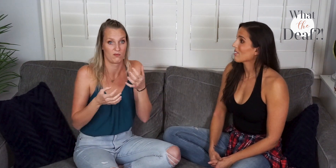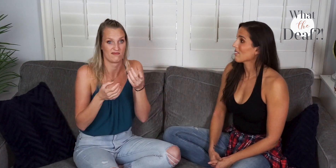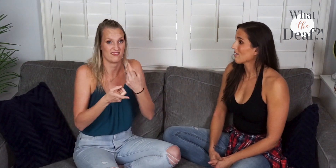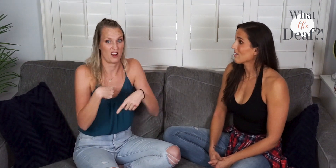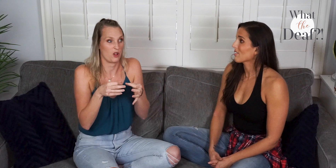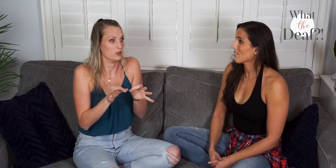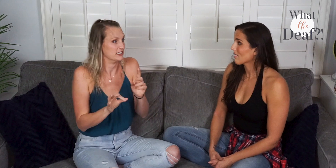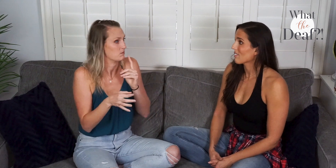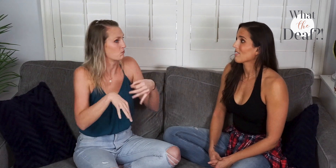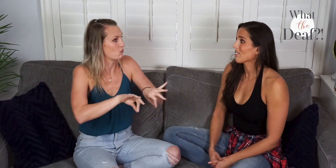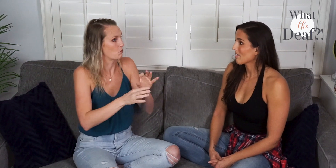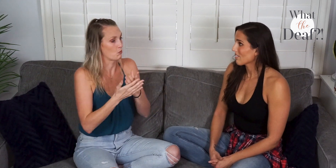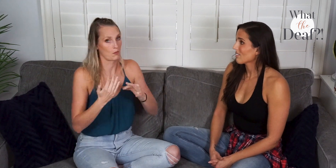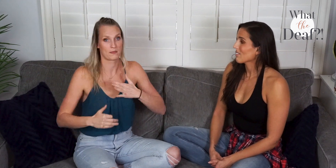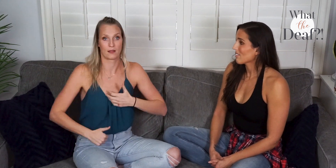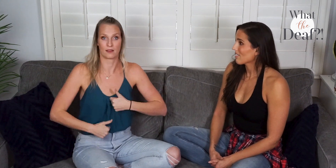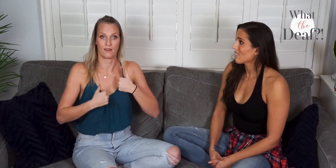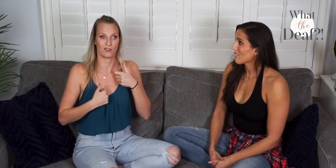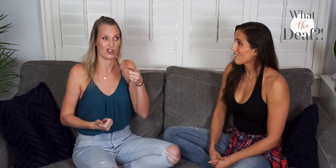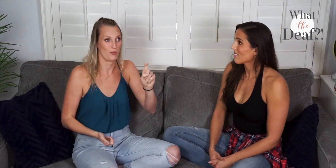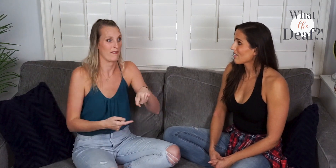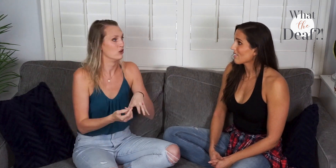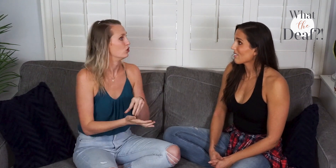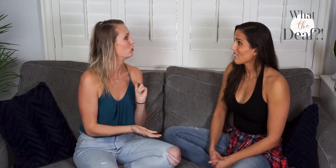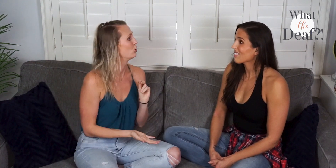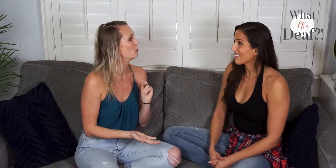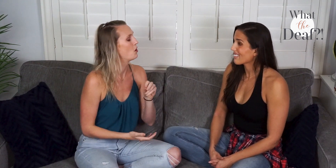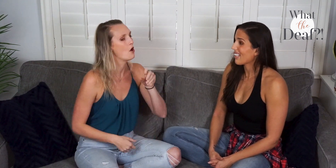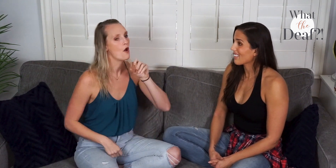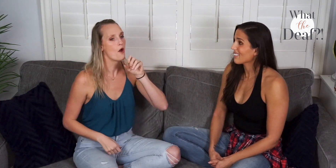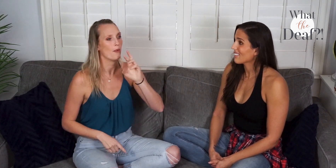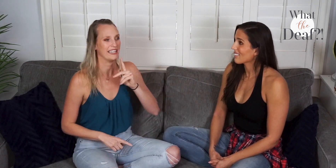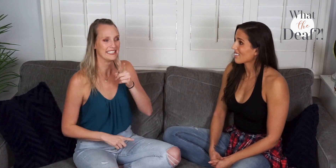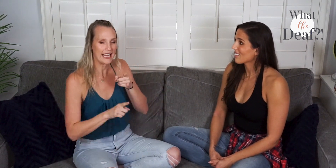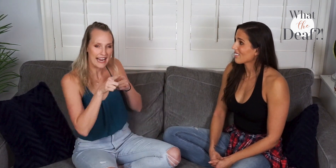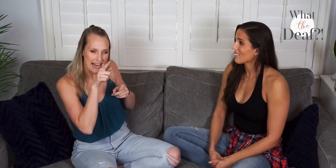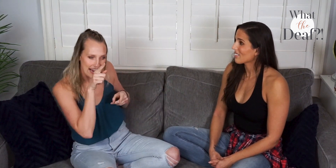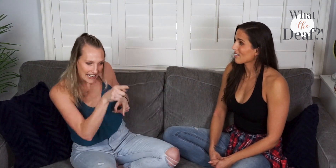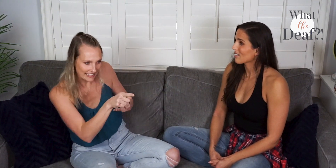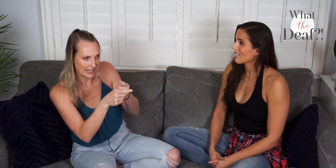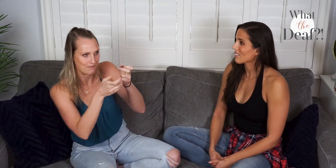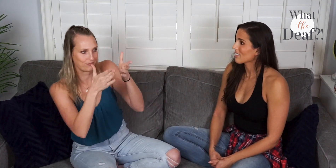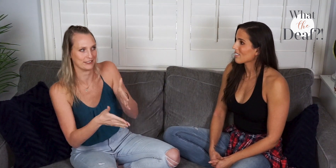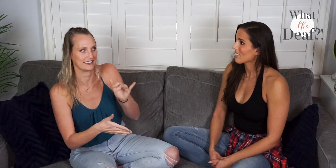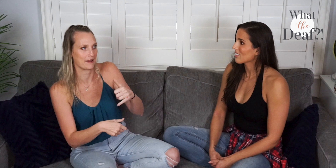sign language is really an important part of my life and you're gonna have to learn." Or is it just him